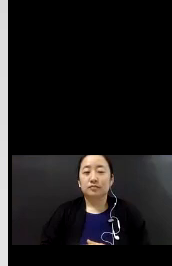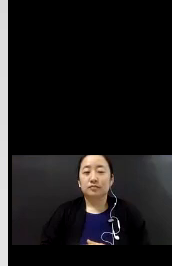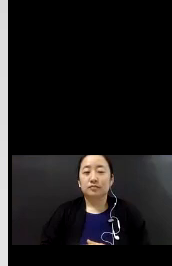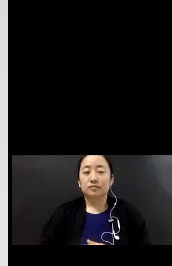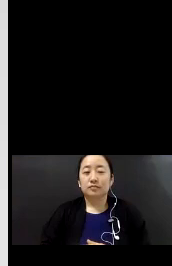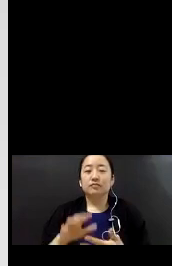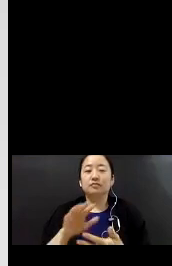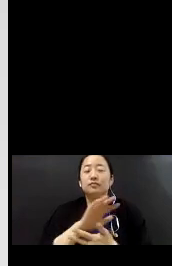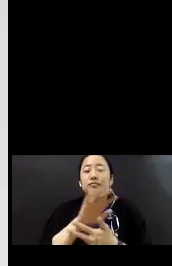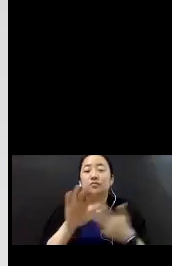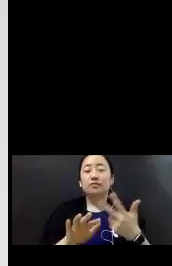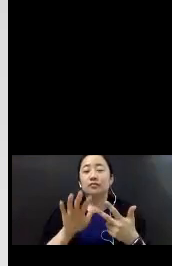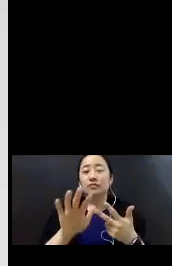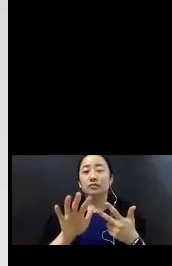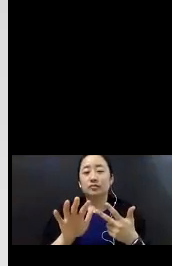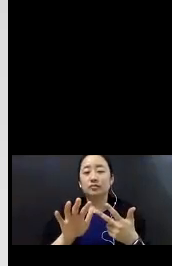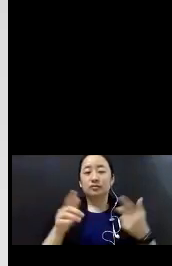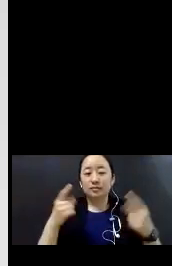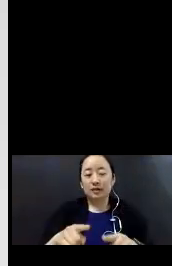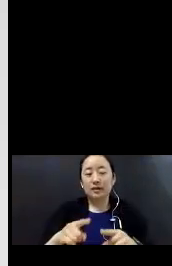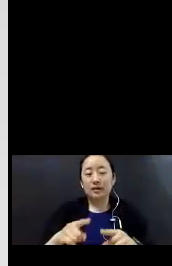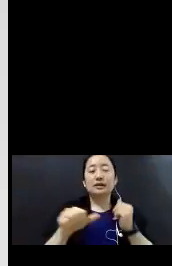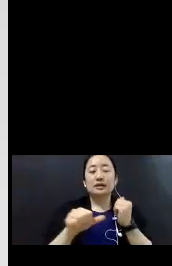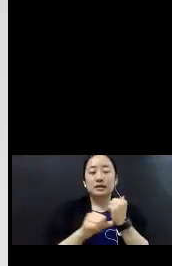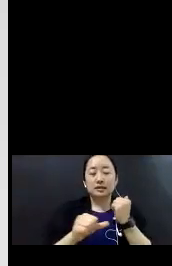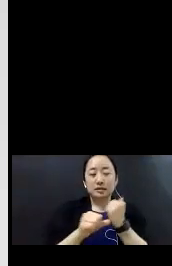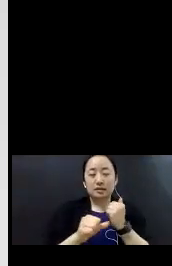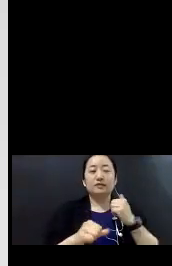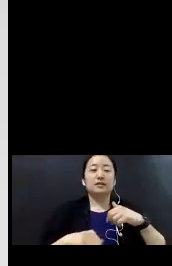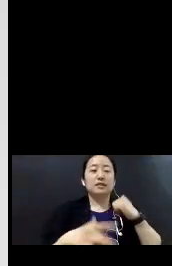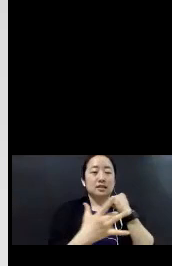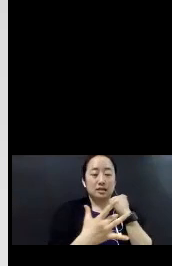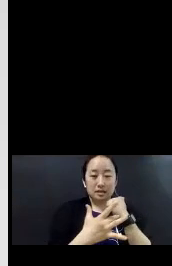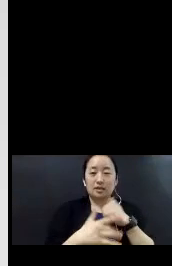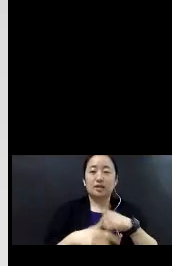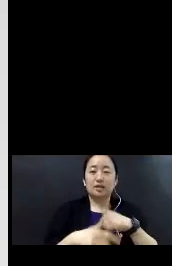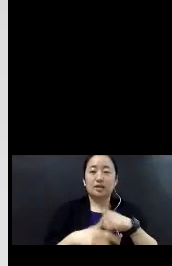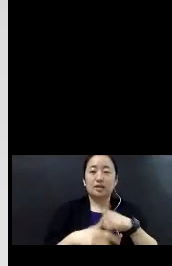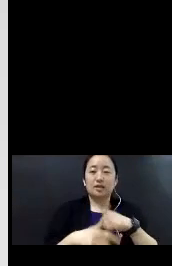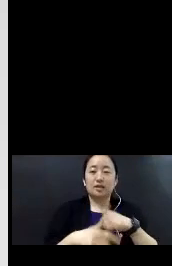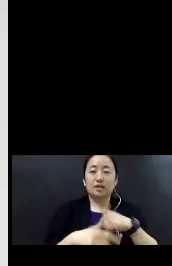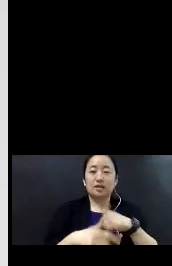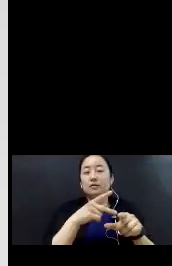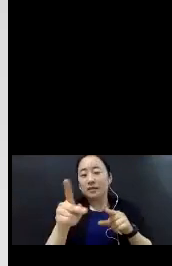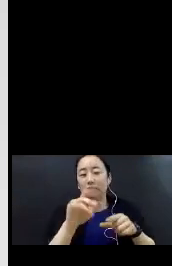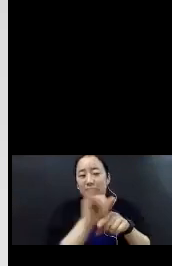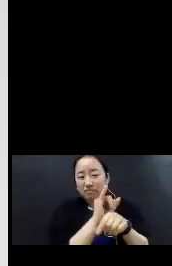INDUSTRY ASSOCIATION API CONFERENCE, AND I HAD THE OPPORTUNITY TO SIT IN ON THAT.